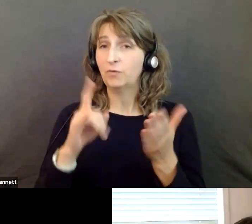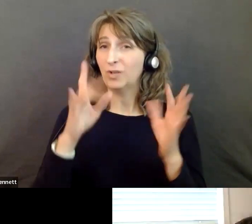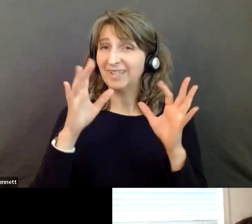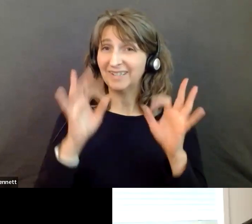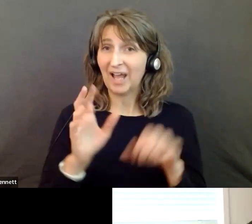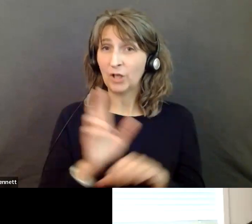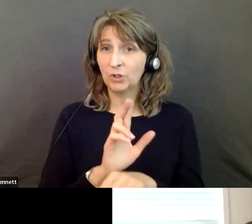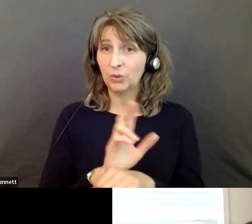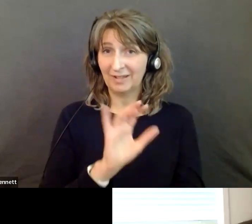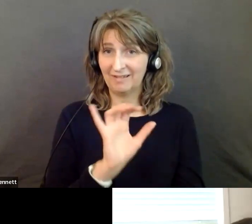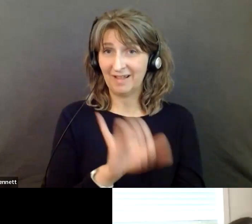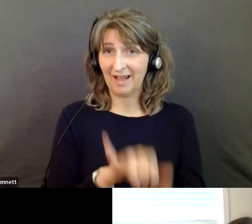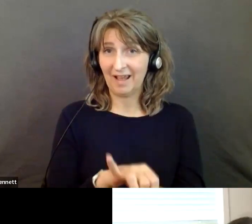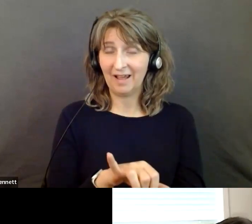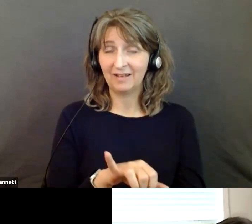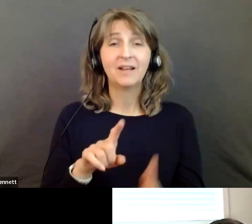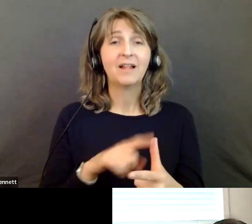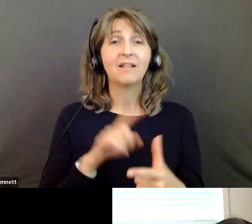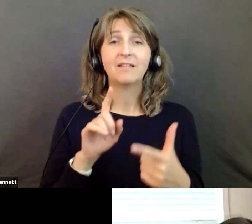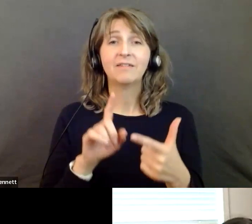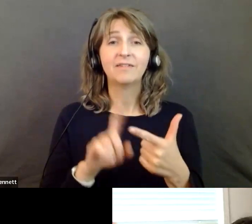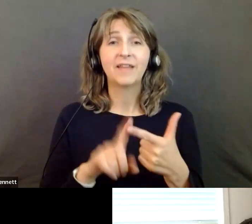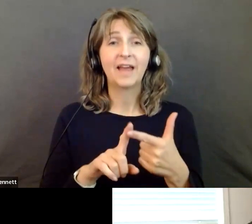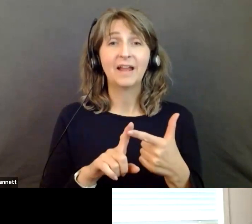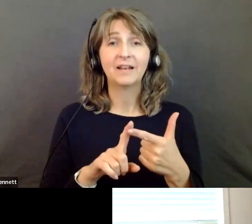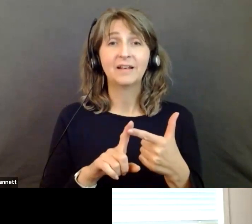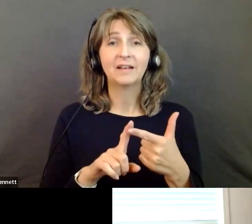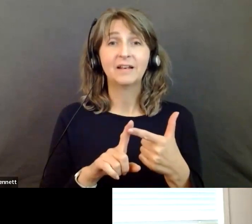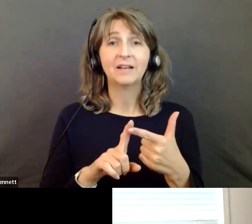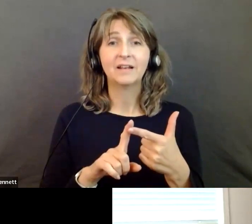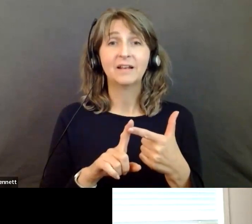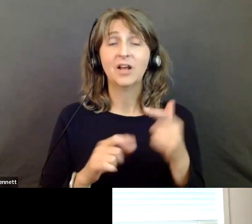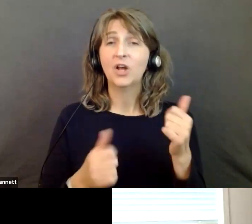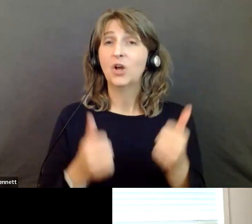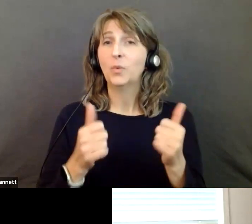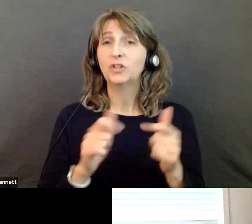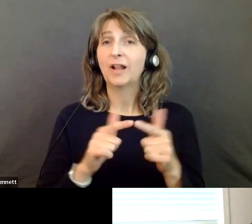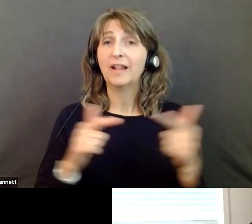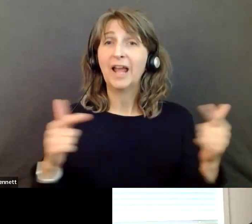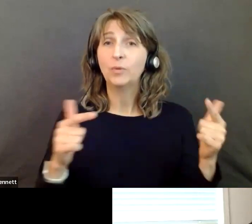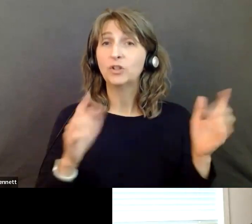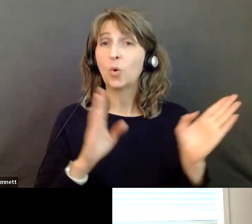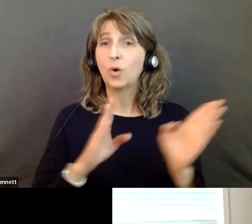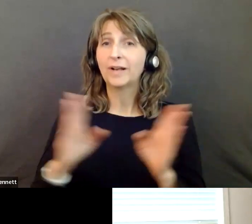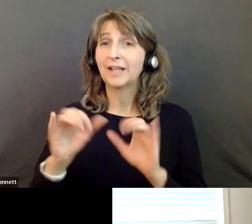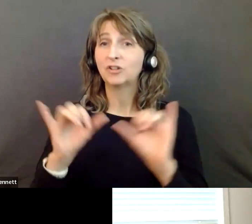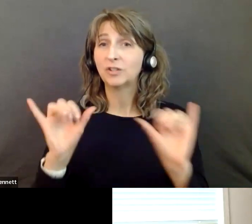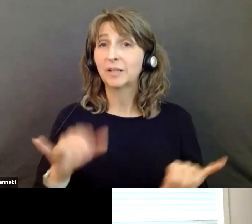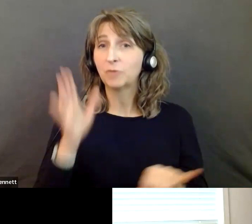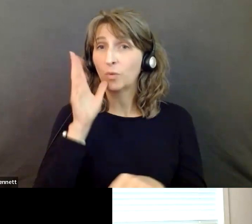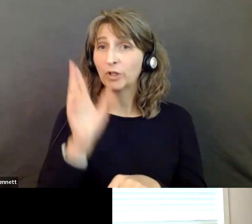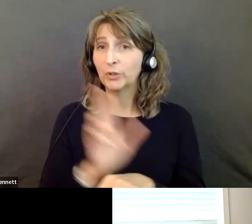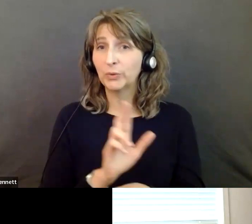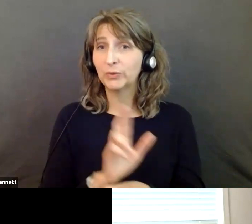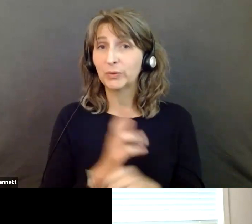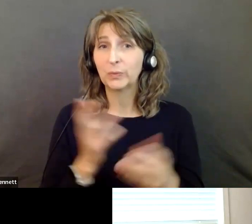The next thing is What's, language organization system, and we are gonna use. It's such a lengthy process.